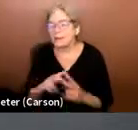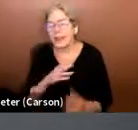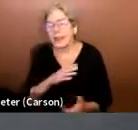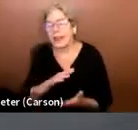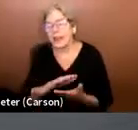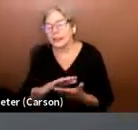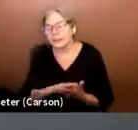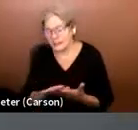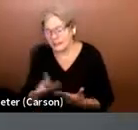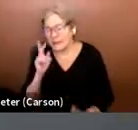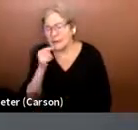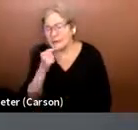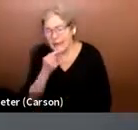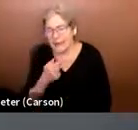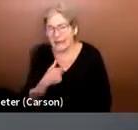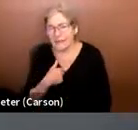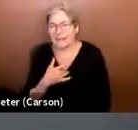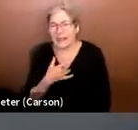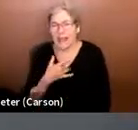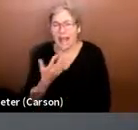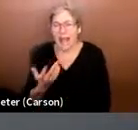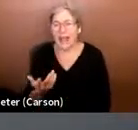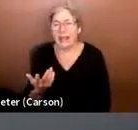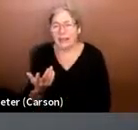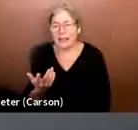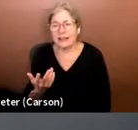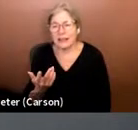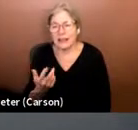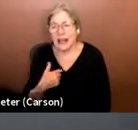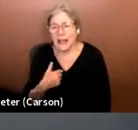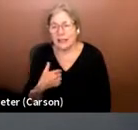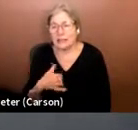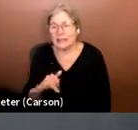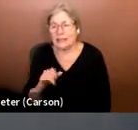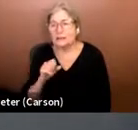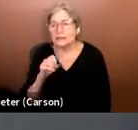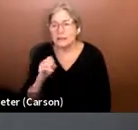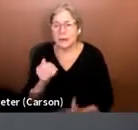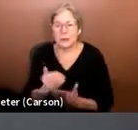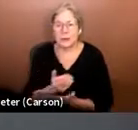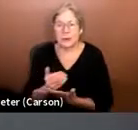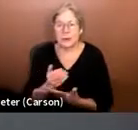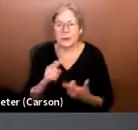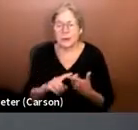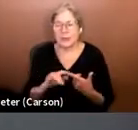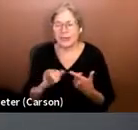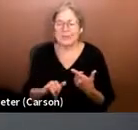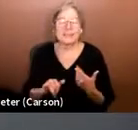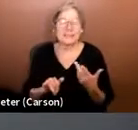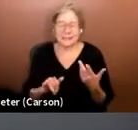say. I feel like I am still so new to this space that there's so much